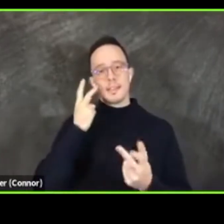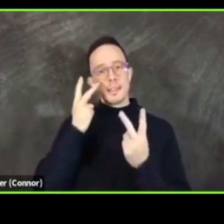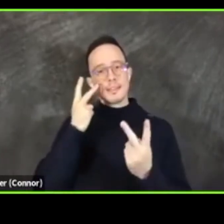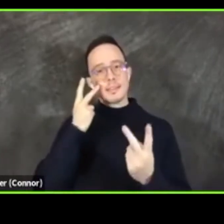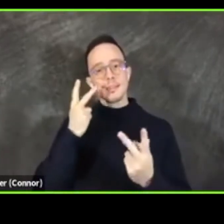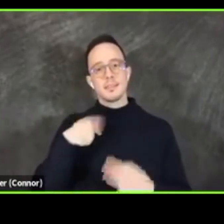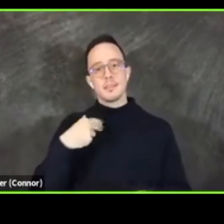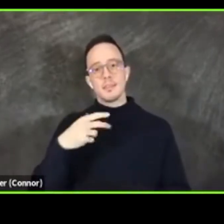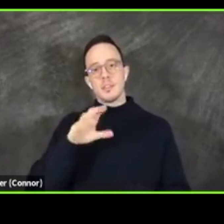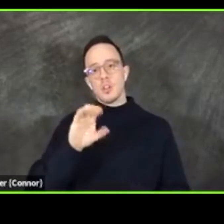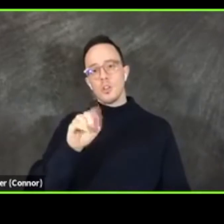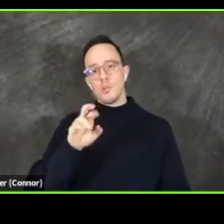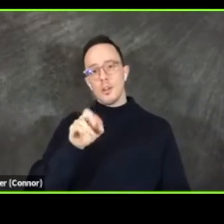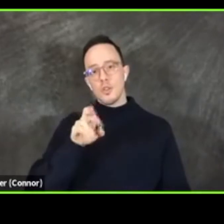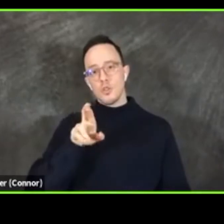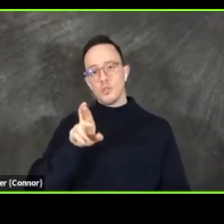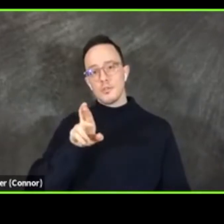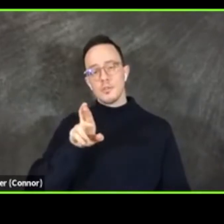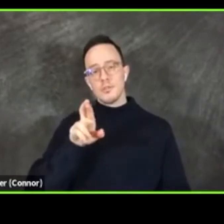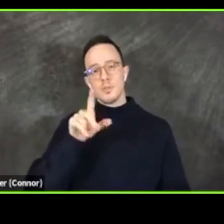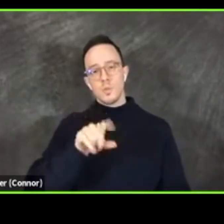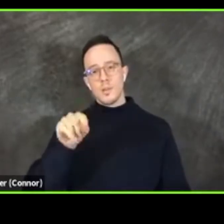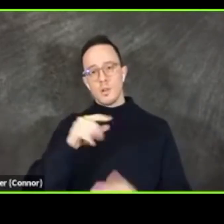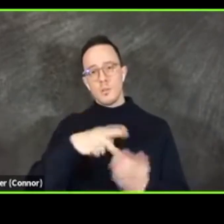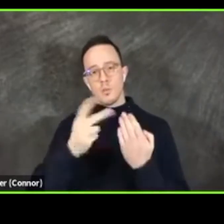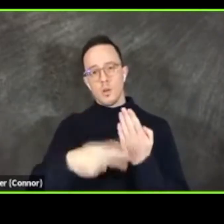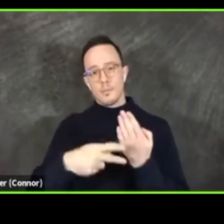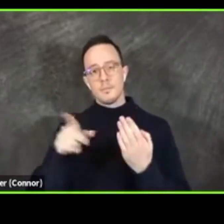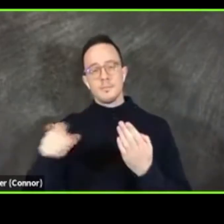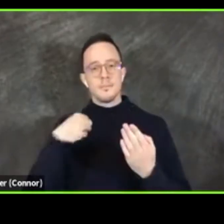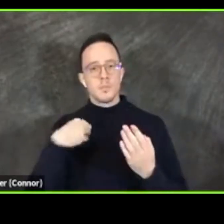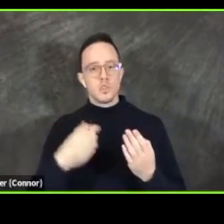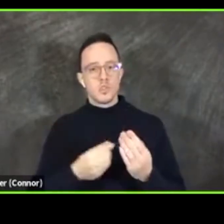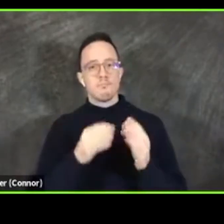IN-PERSON VERSION DEDICATED TO EMBODYING LAND ACKNOWLEDGMENTS AND DISMANTLING COLONIAL PRACTICES.